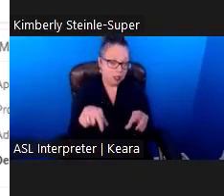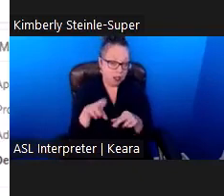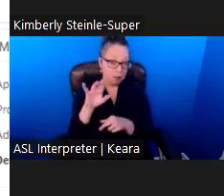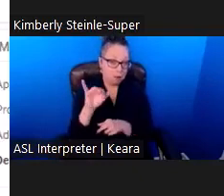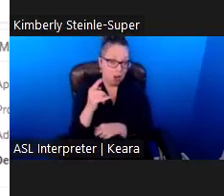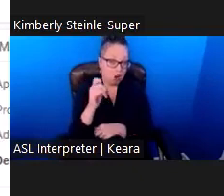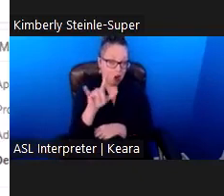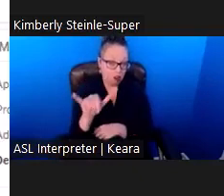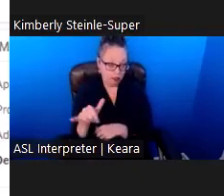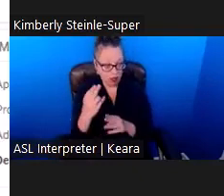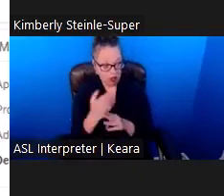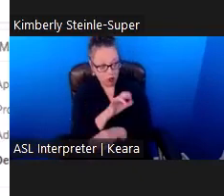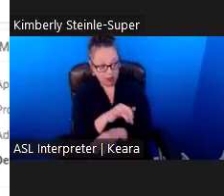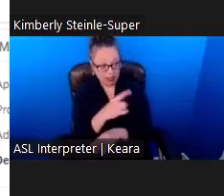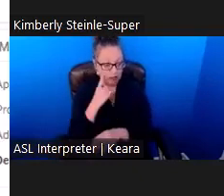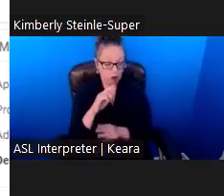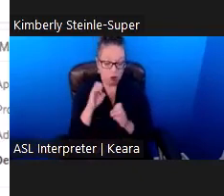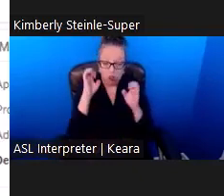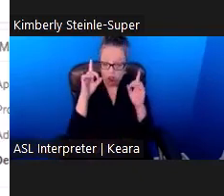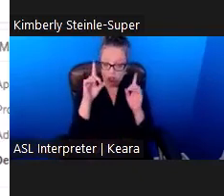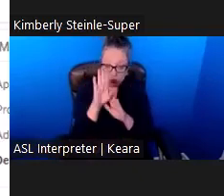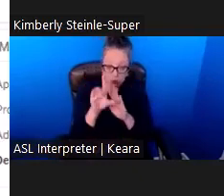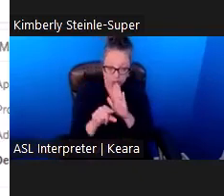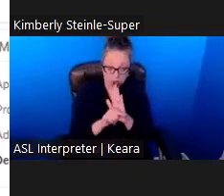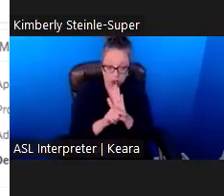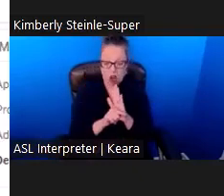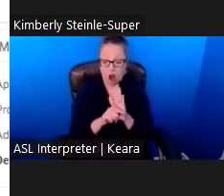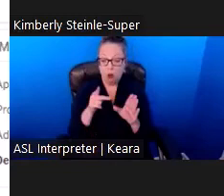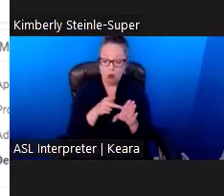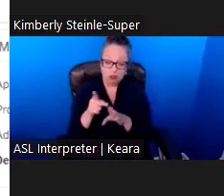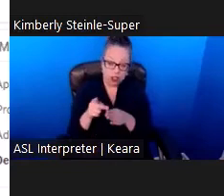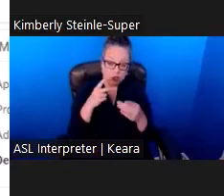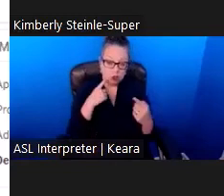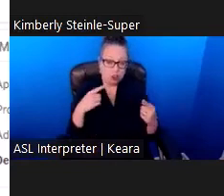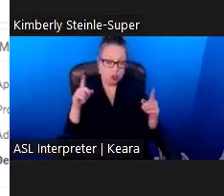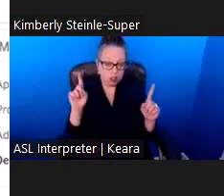background and professional achievements. Again, this is used for administrative purposes